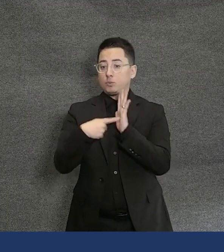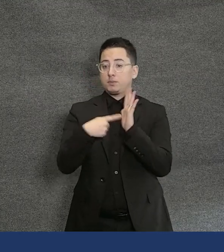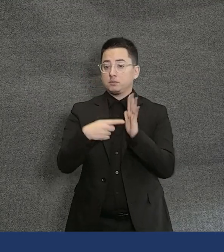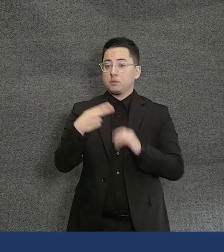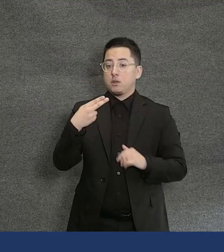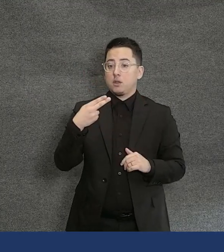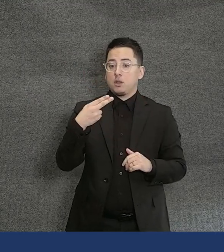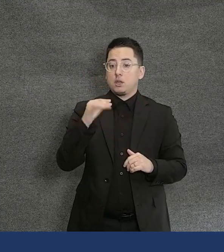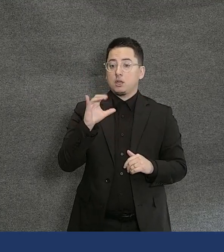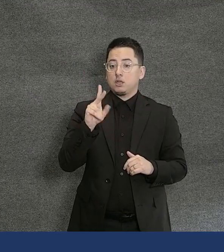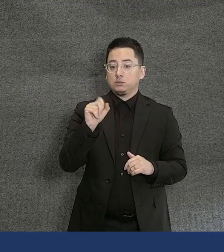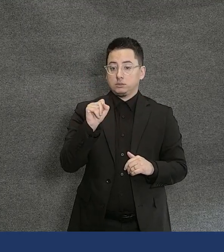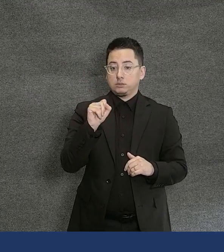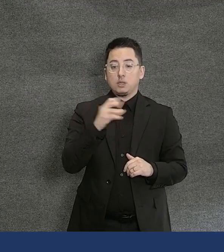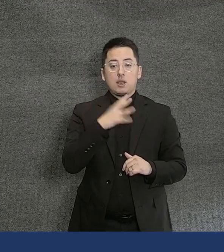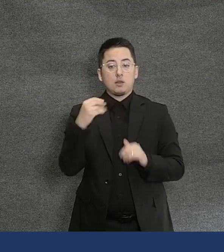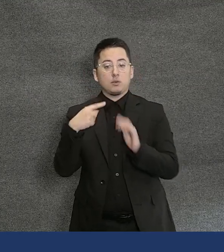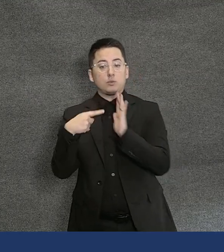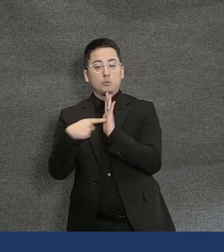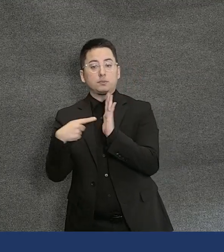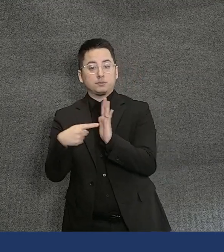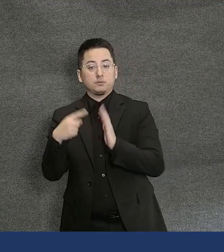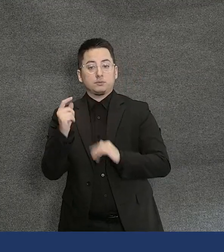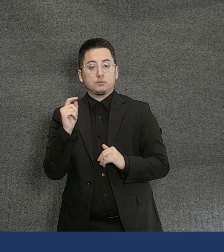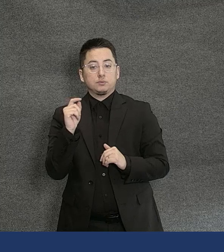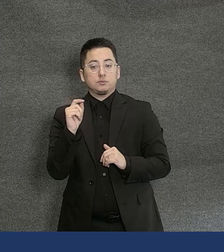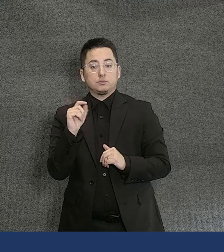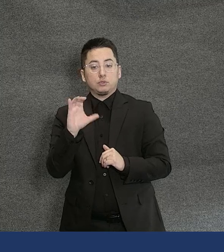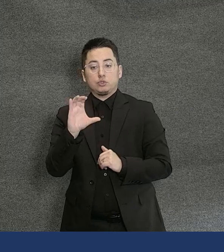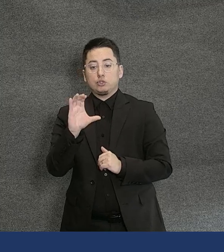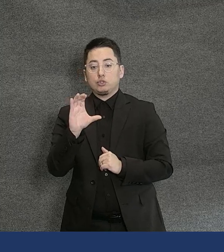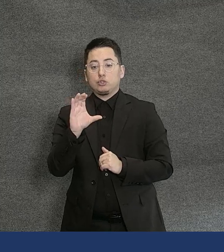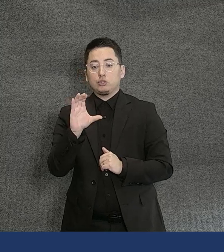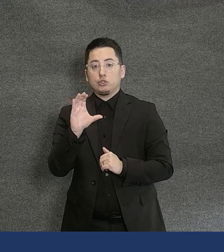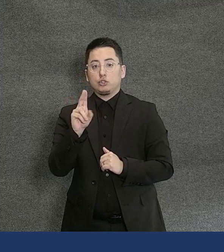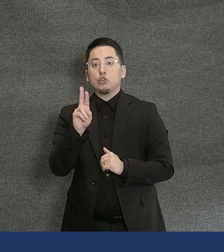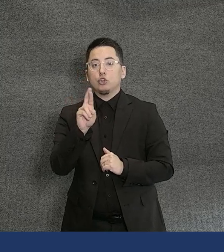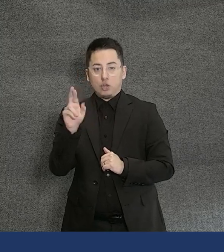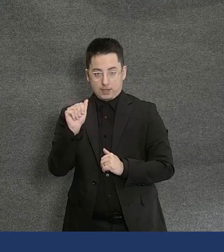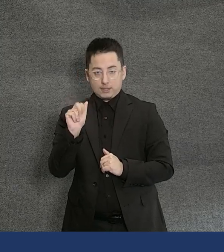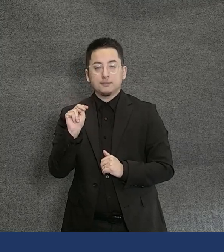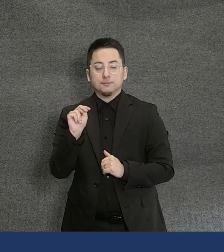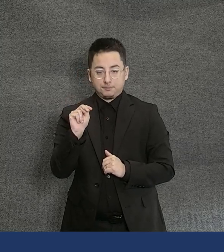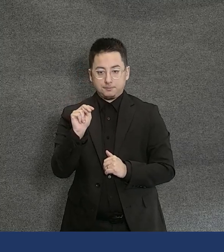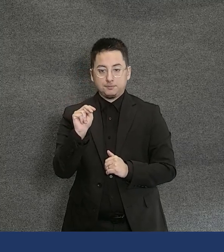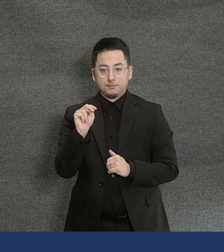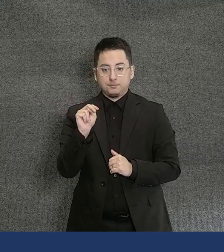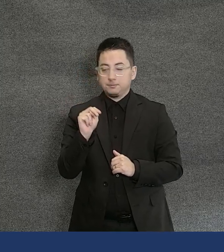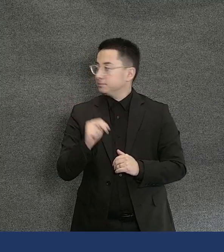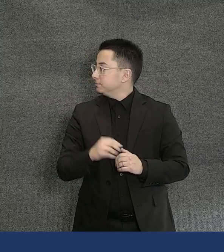I'm not going to do much more talking because you two have been in this space for such a long time,